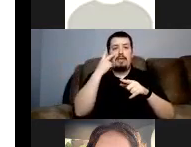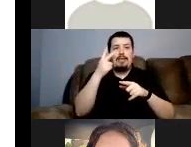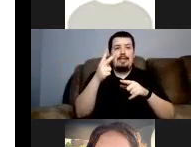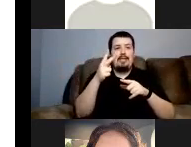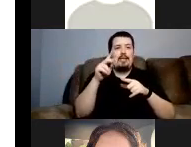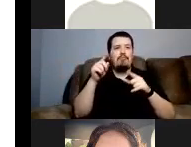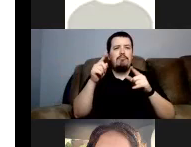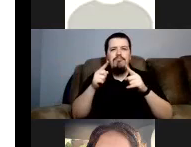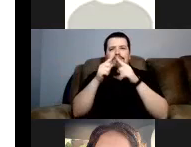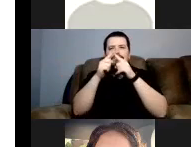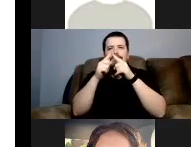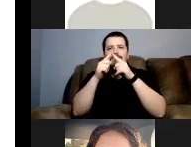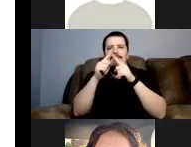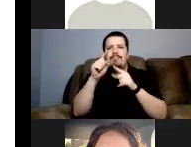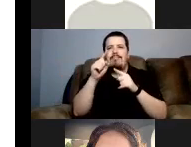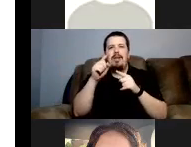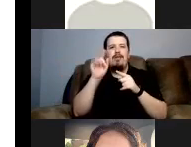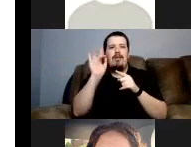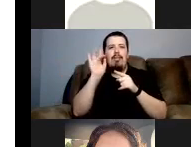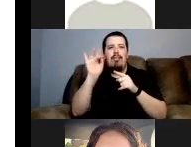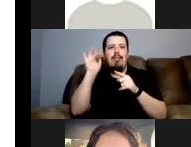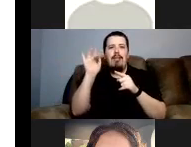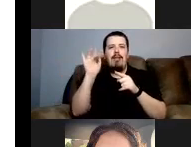is a little up arrow you click on that you'll get a couple options